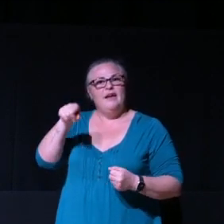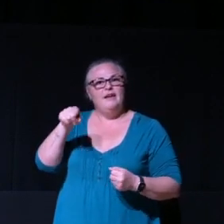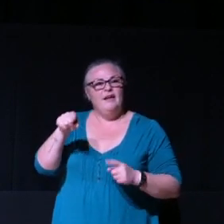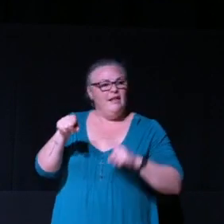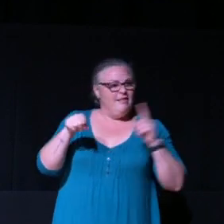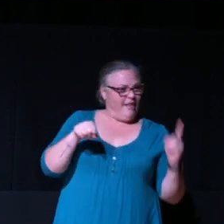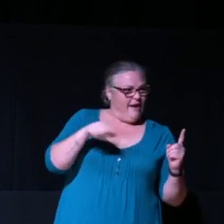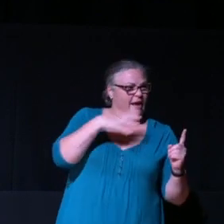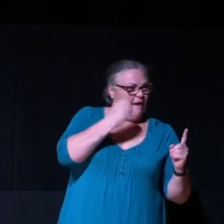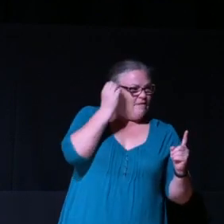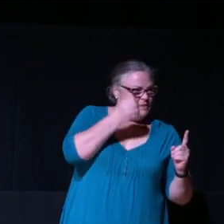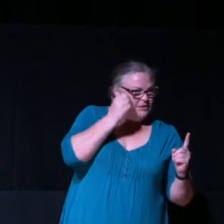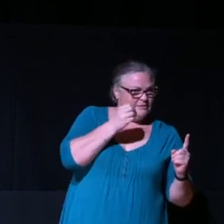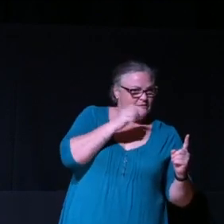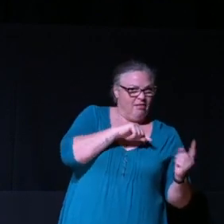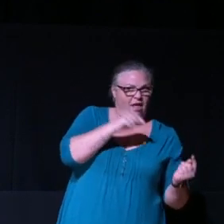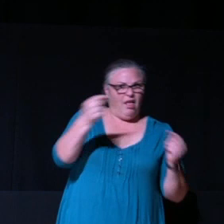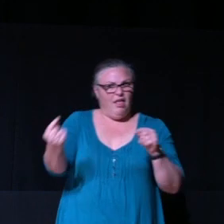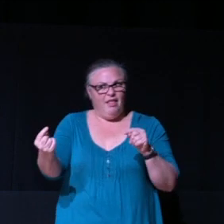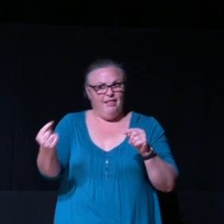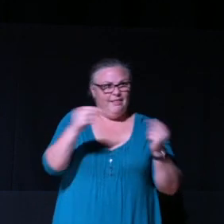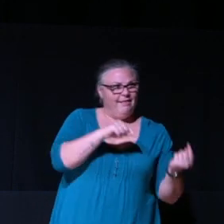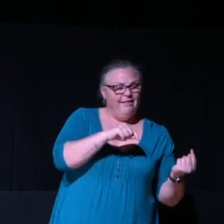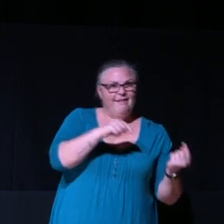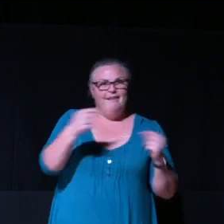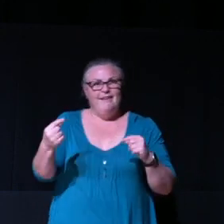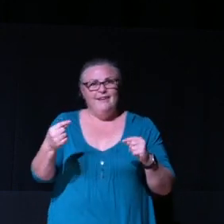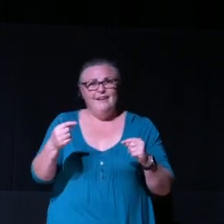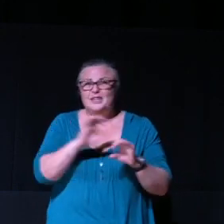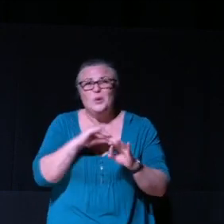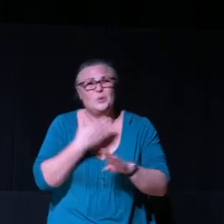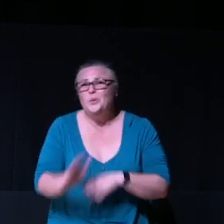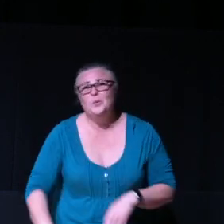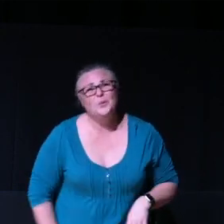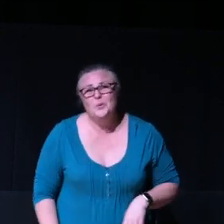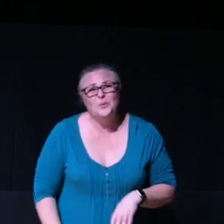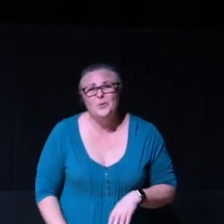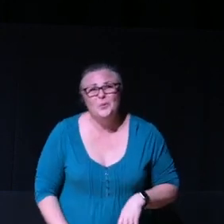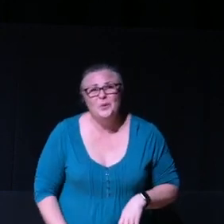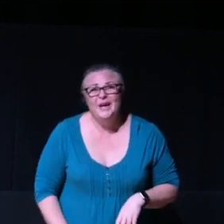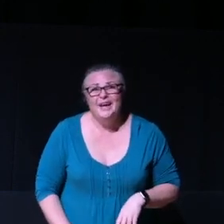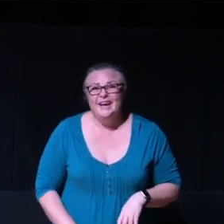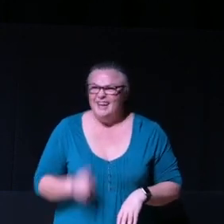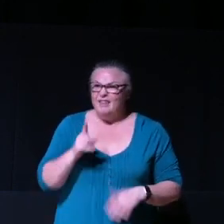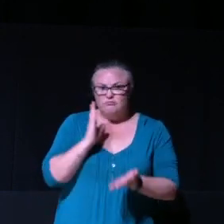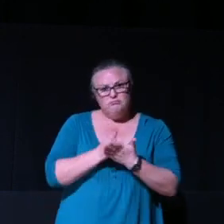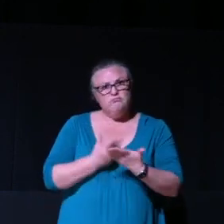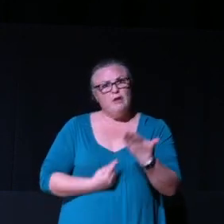Like I don't, that's not new. So it's, yeah, it's real, it's a real conversation thing that happens but I just, yeah, I don't